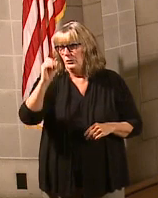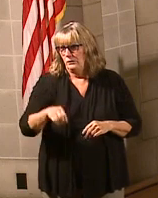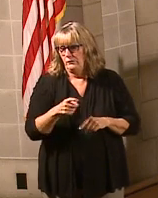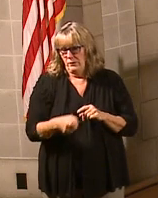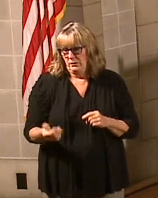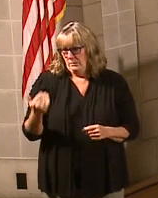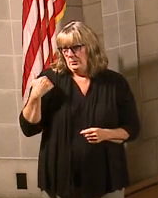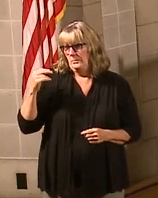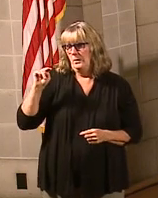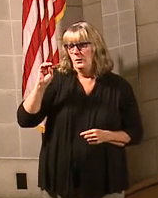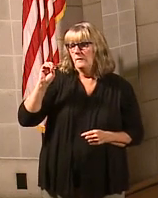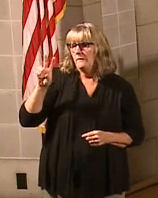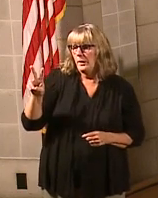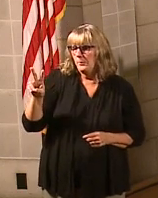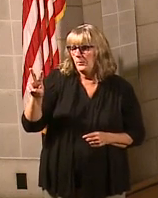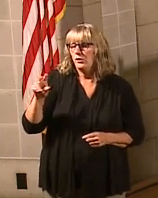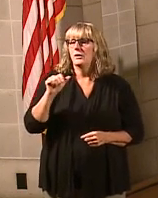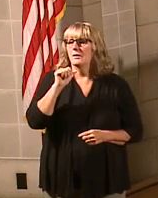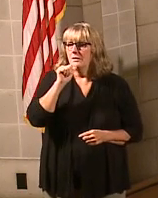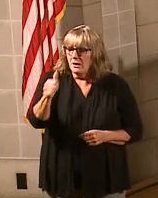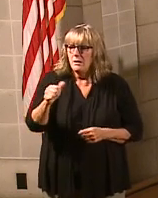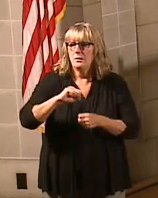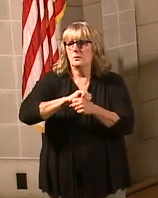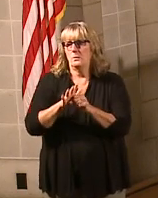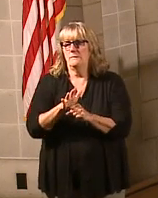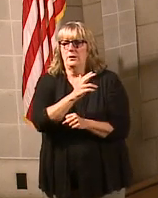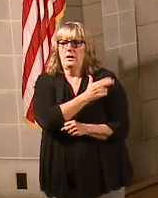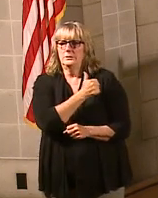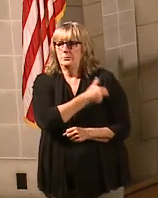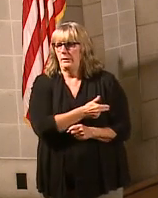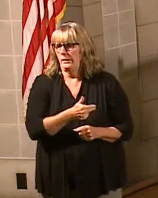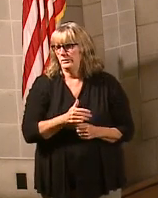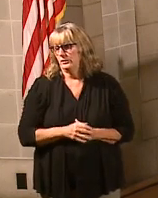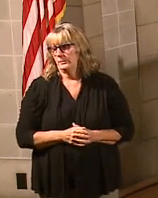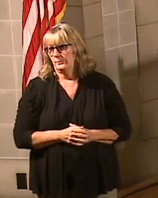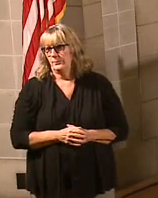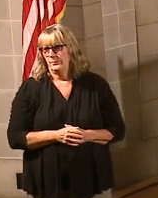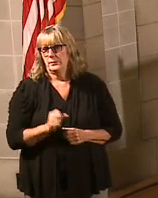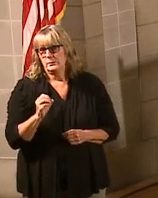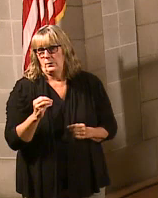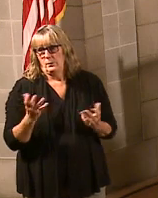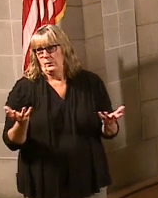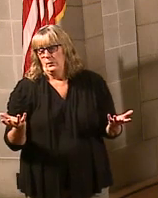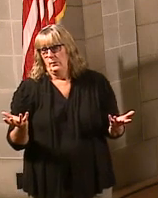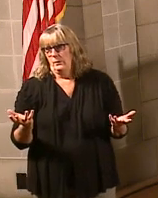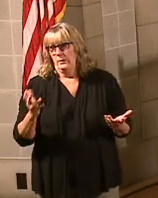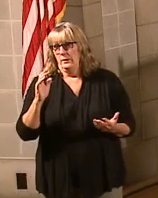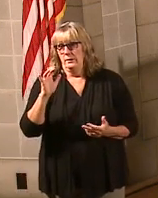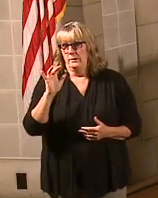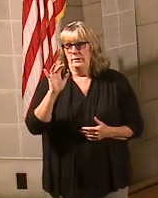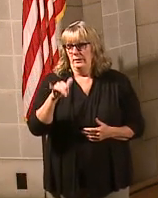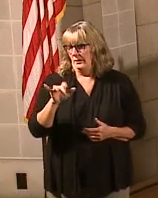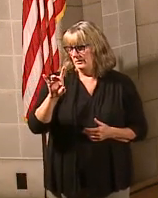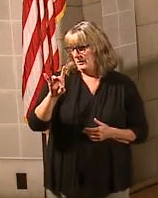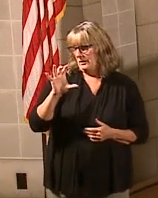REGARD TO THE STAFFING EMERGENCY THAT, AGAIN, WE'RE UP 40% FROM